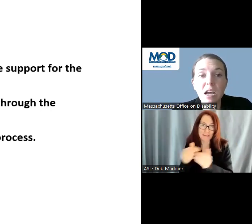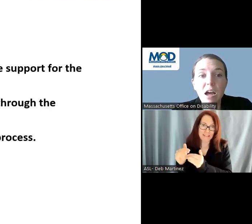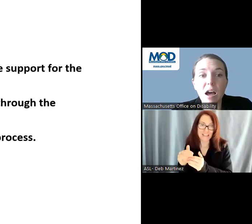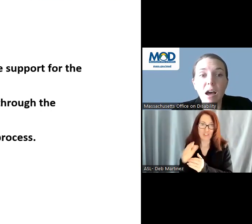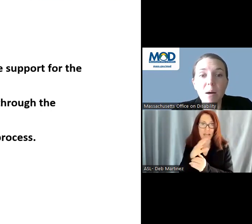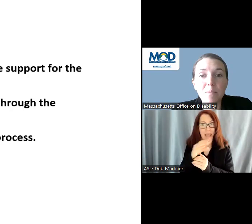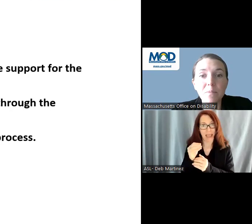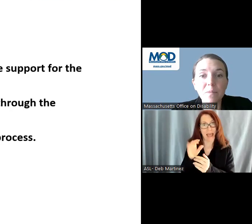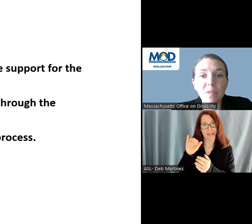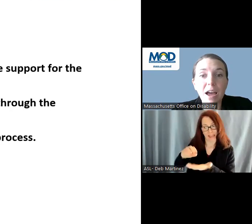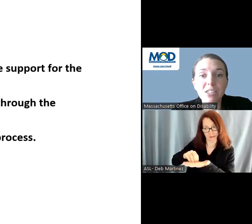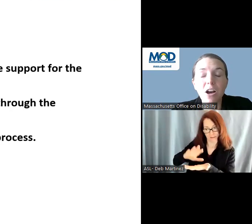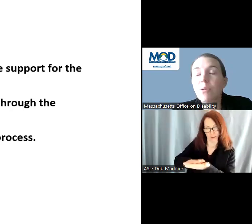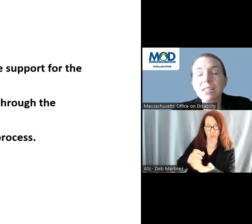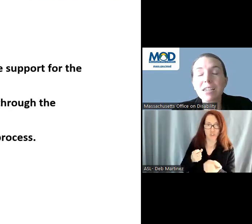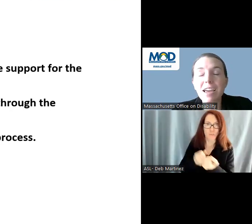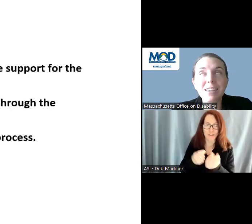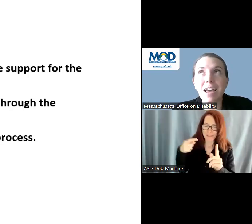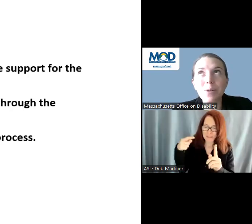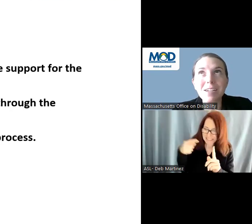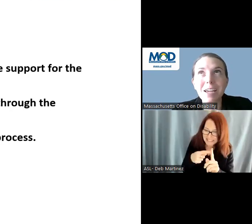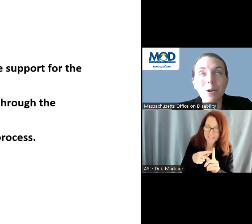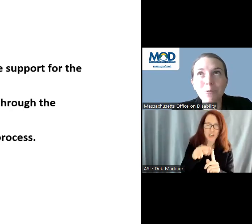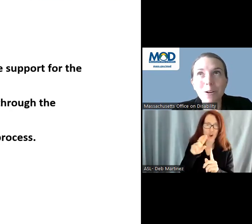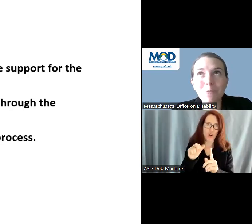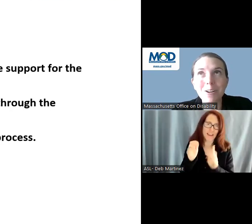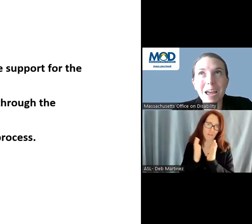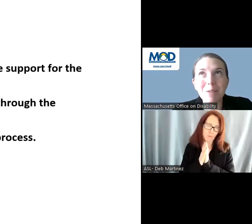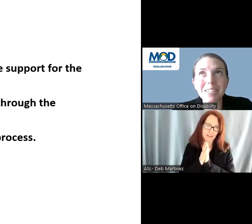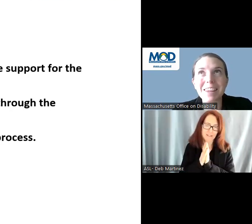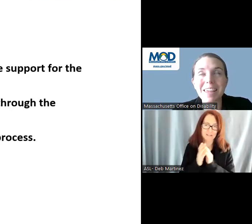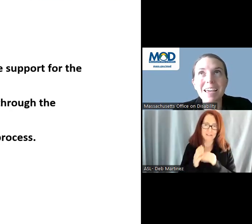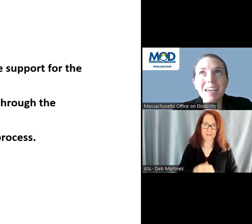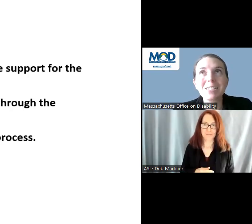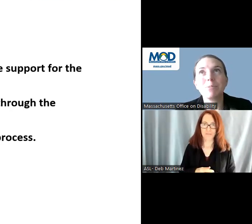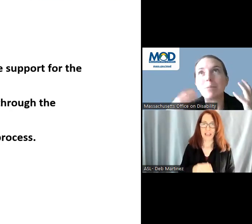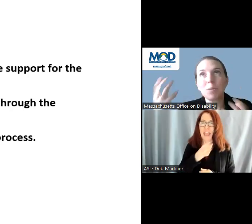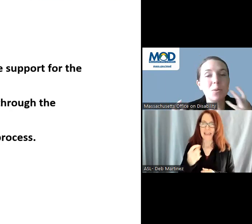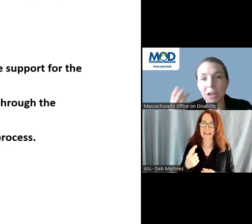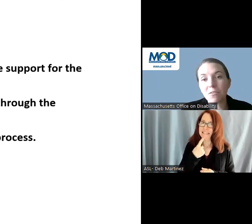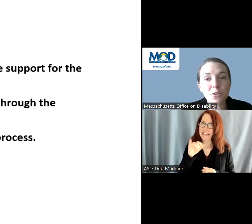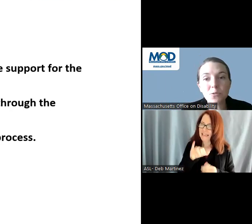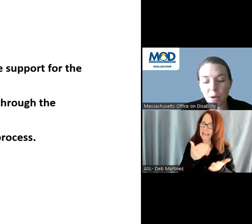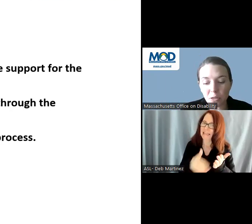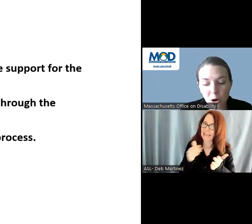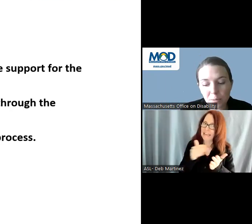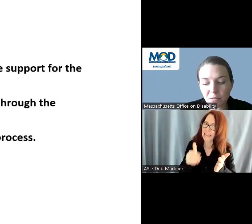for the specific accommodation requested that's always the case and that's why I say it over and over again because I think sometimes people get confused about the purpose